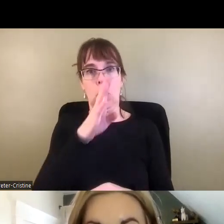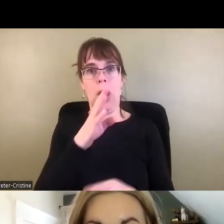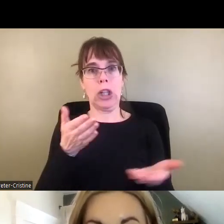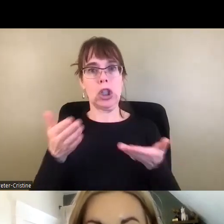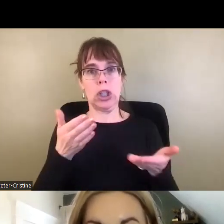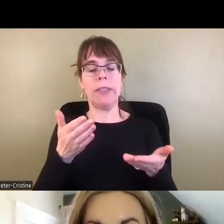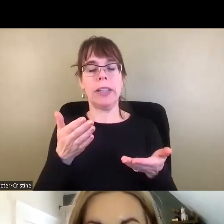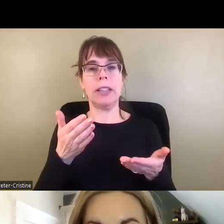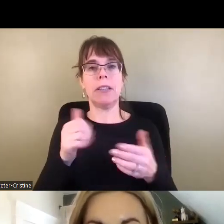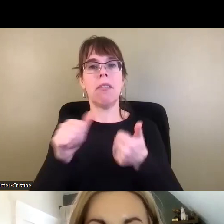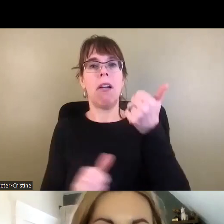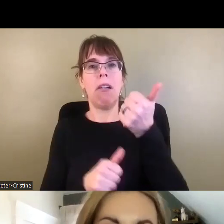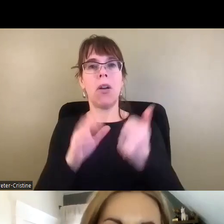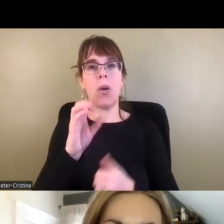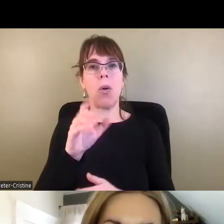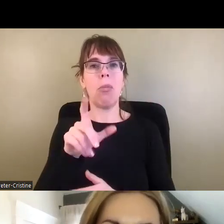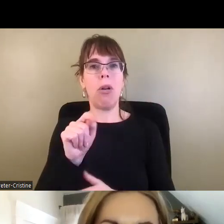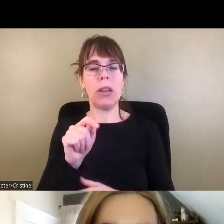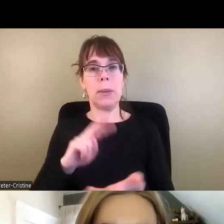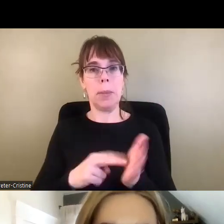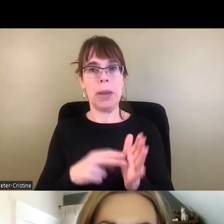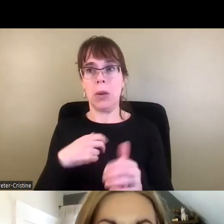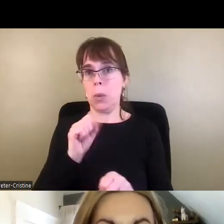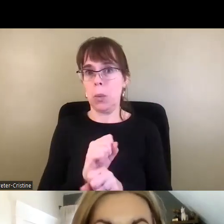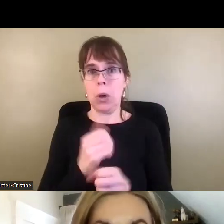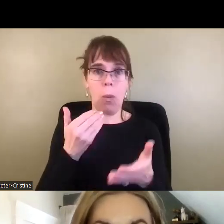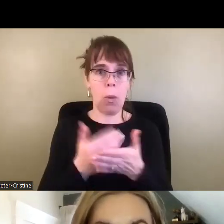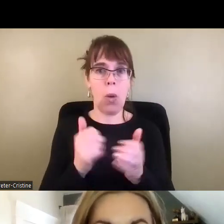we are often working in very close quarters with the policy team.